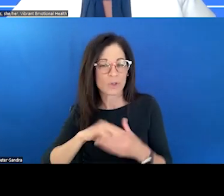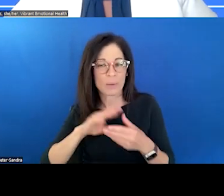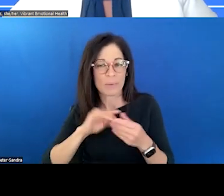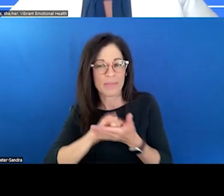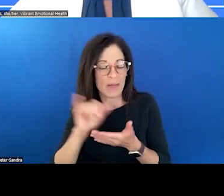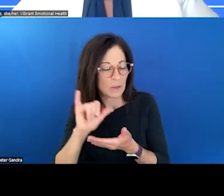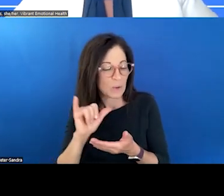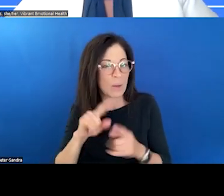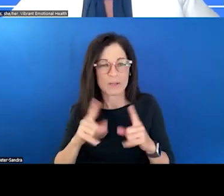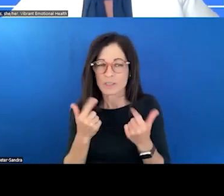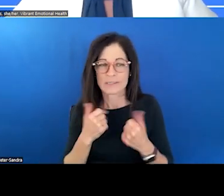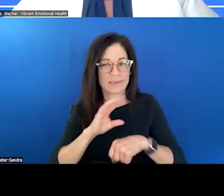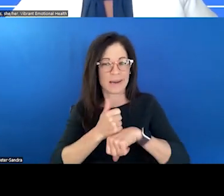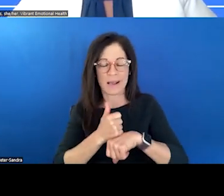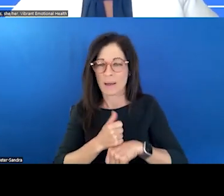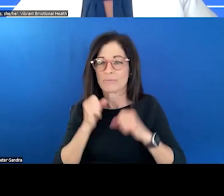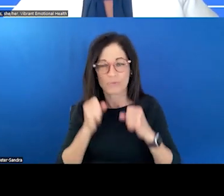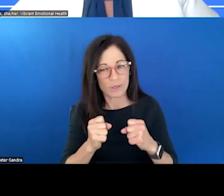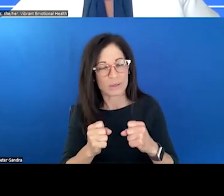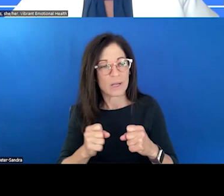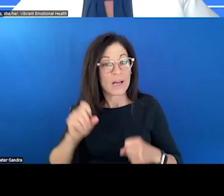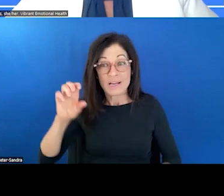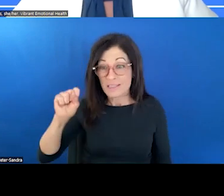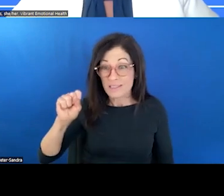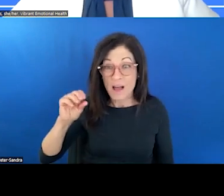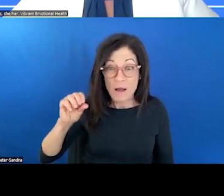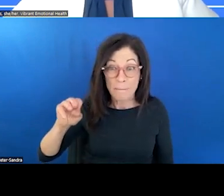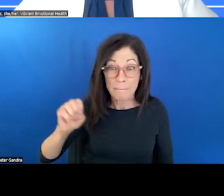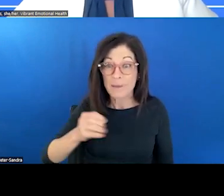PARAMETERS THAT SUM IS NOT A NUMBER AND SOON IS NOT A TIME.